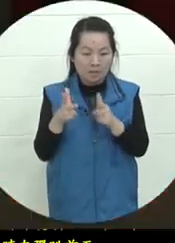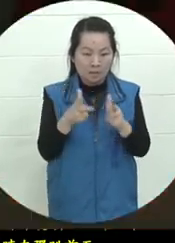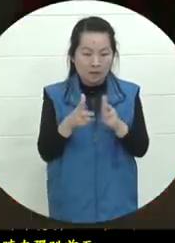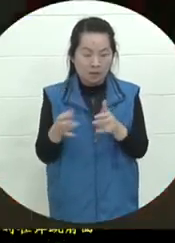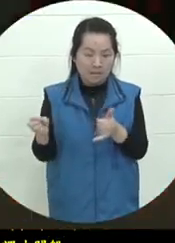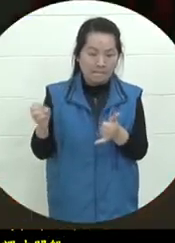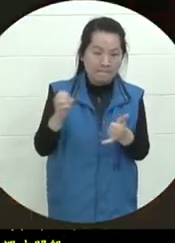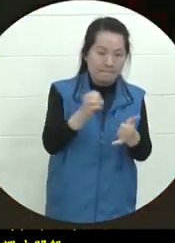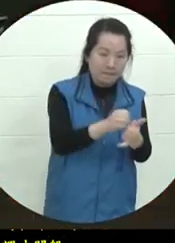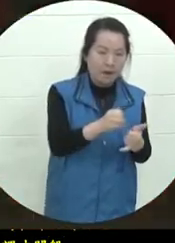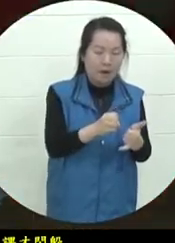it will be an out. However